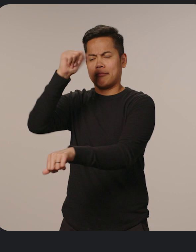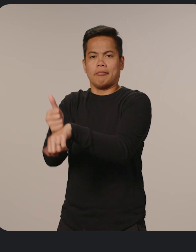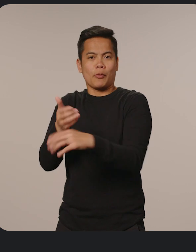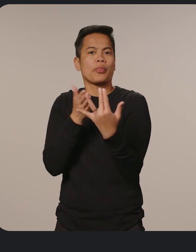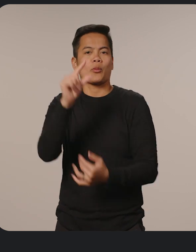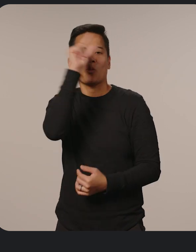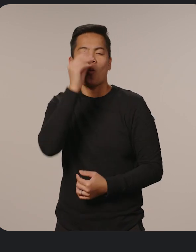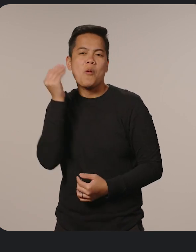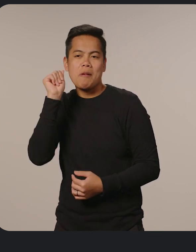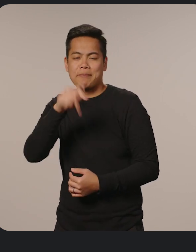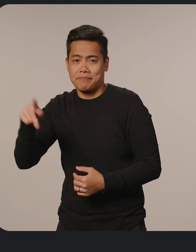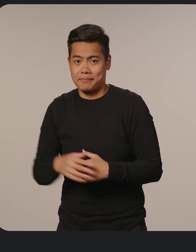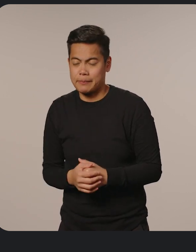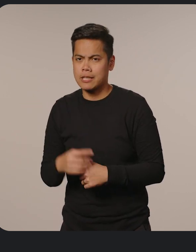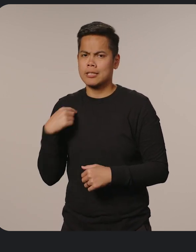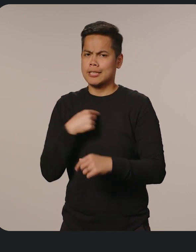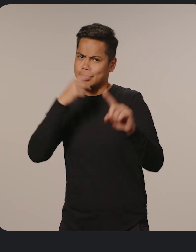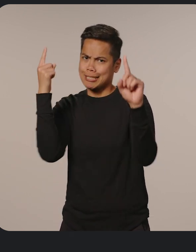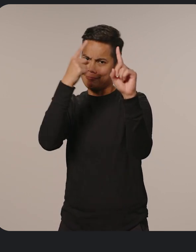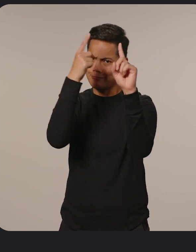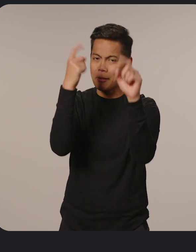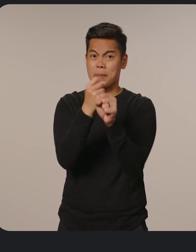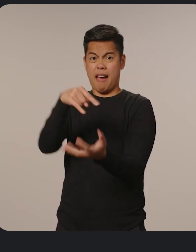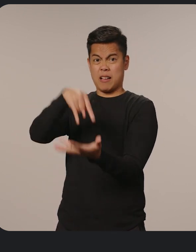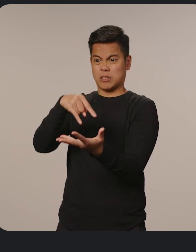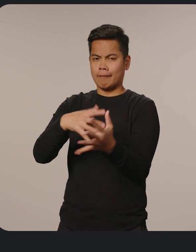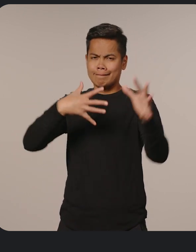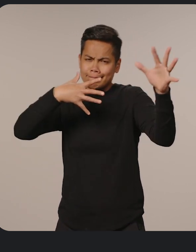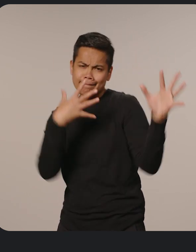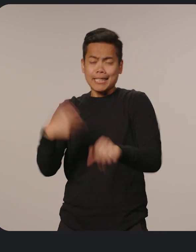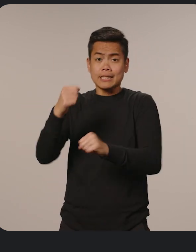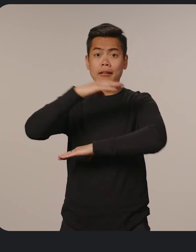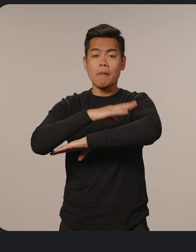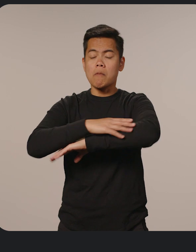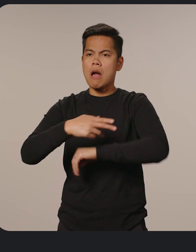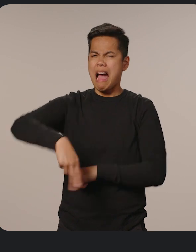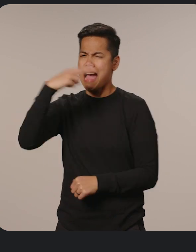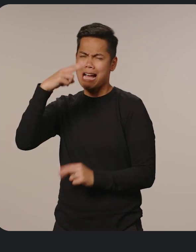We strive to make Android the fastest platform to bring high-quality Matter-enabled devices to market.